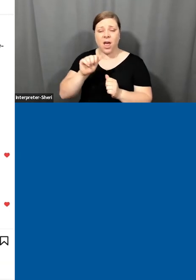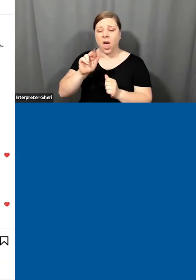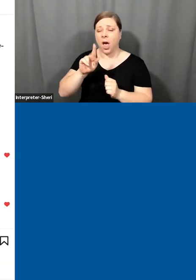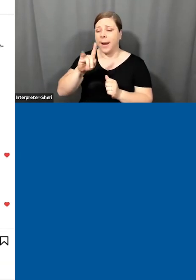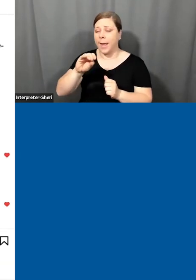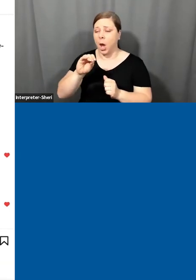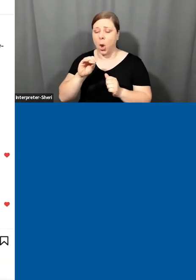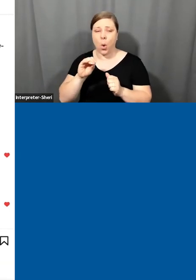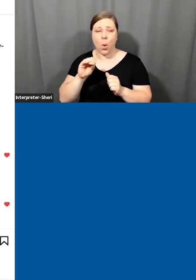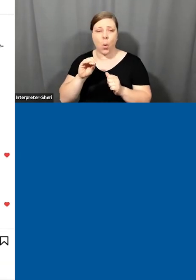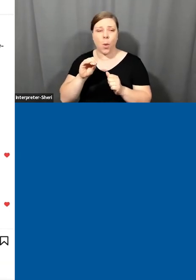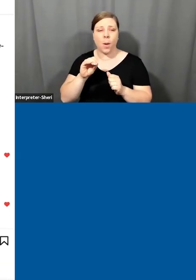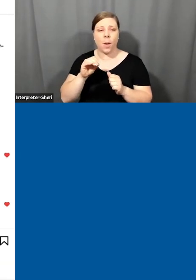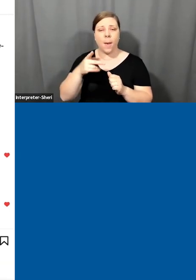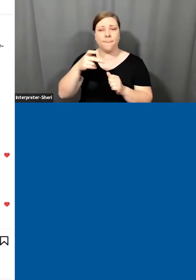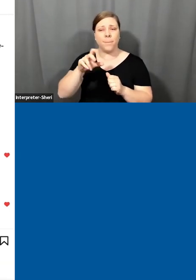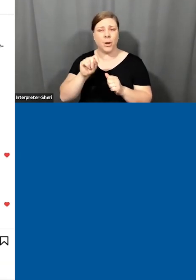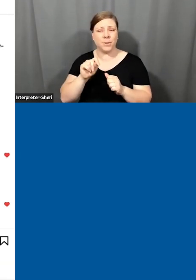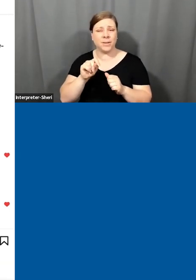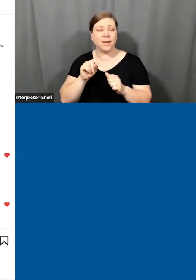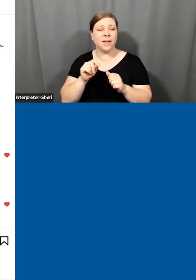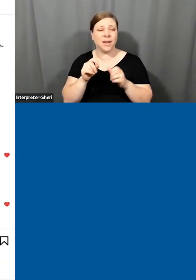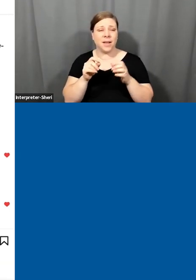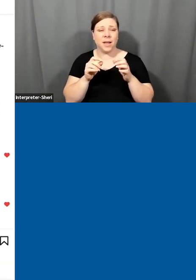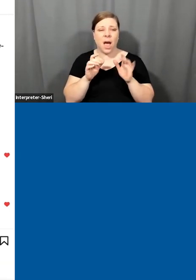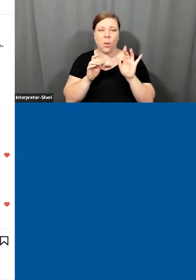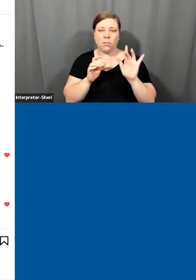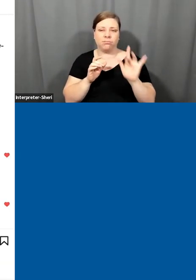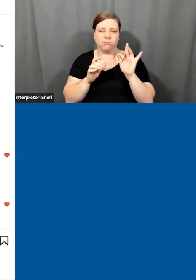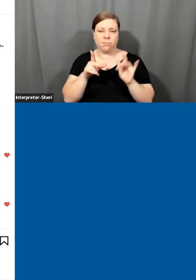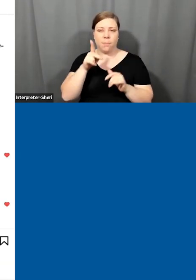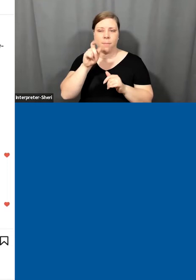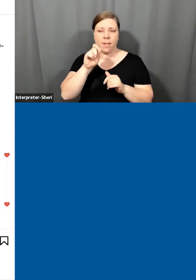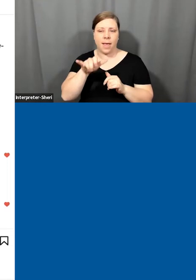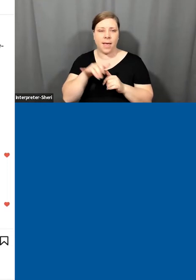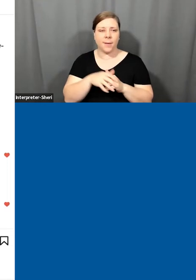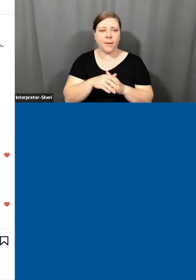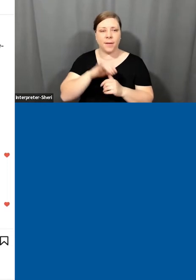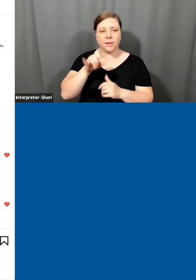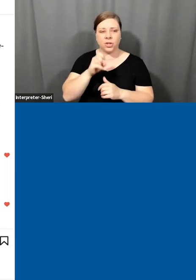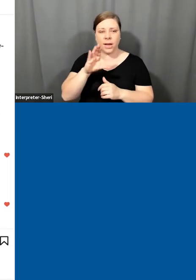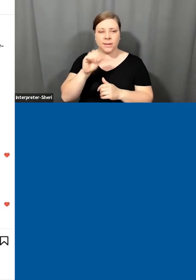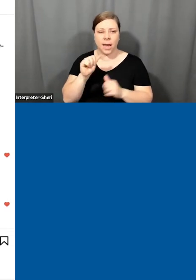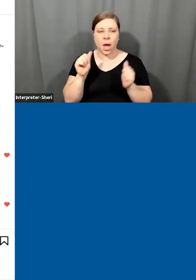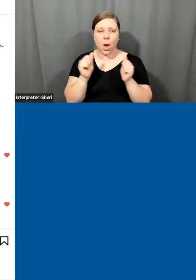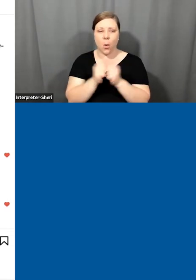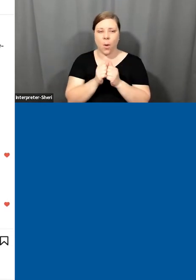still won't be able to know what you're doing. So I'm gonna play that for you now. Jessica with a blank expression, nodding and slow blinking